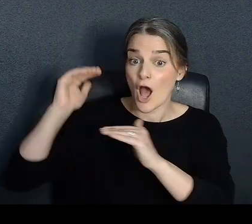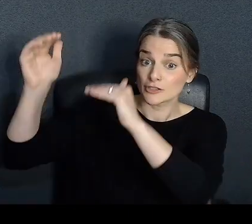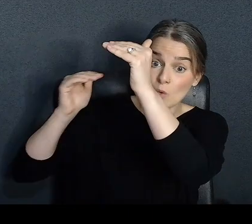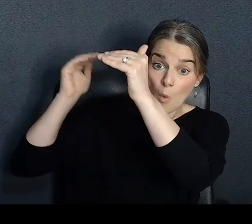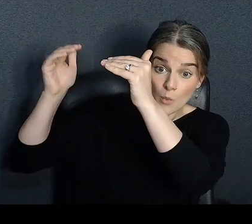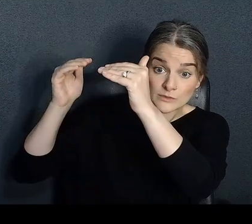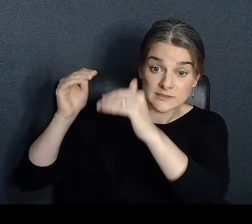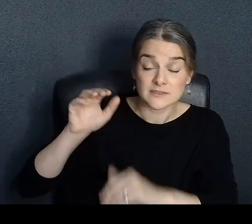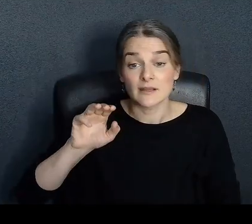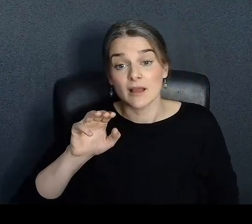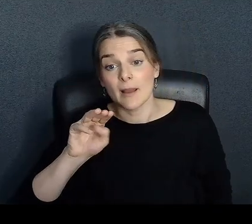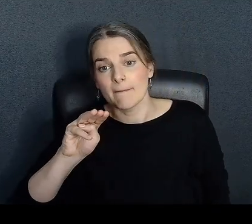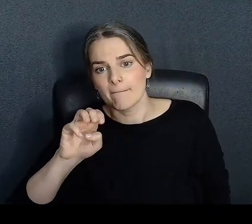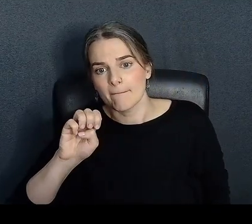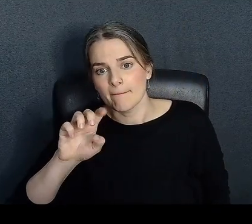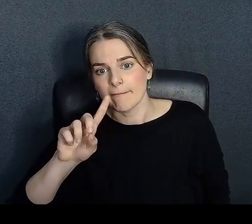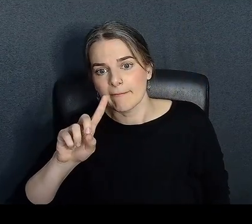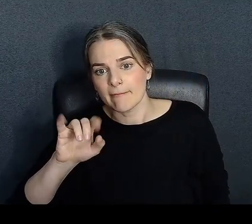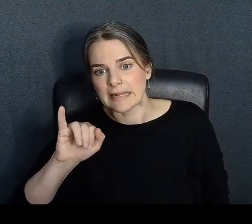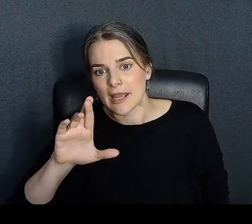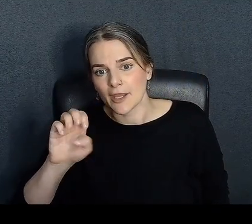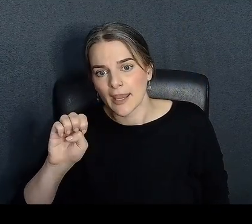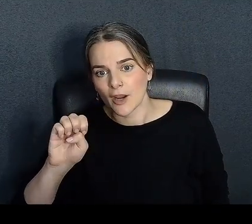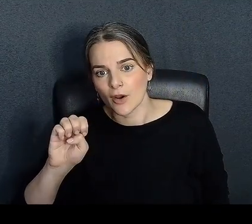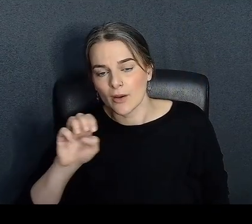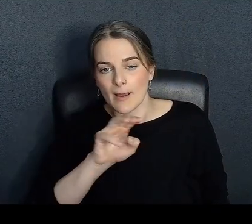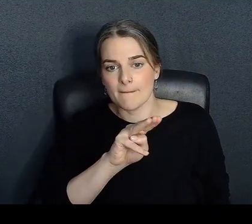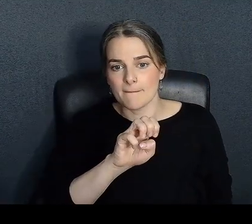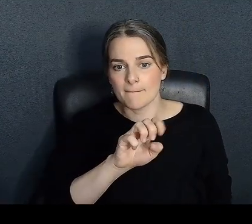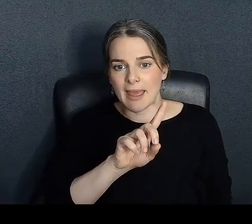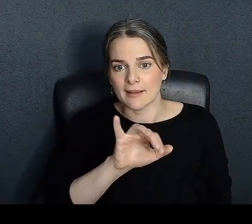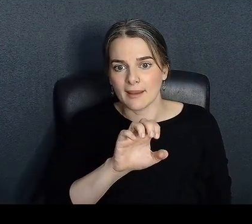They don't cover the insurance. They don't cover the hearing aids.